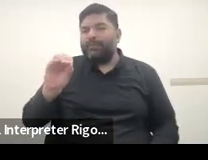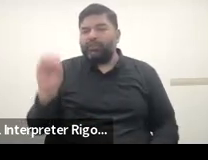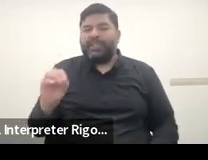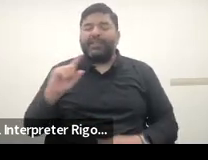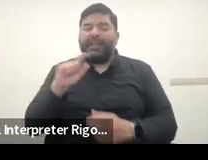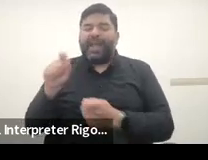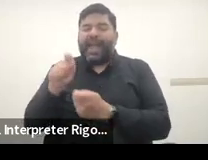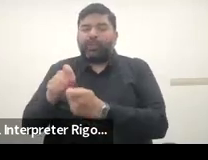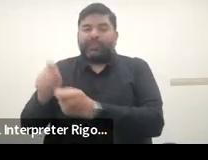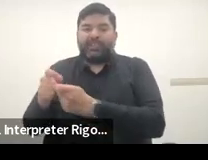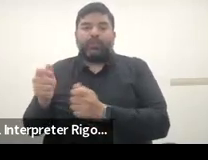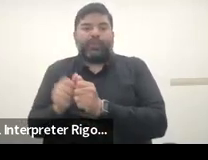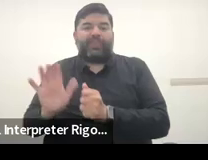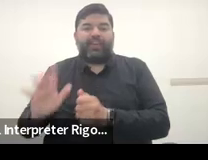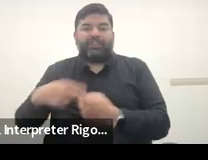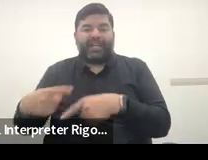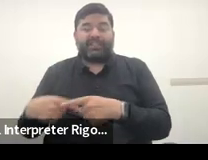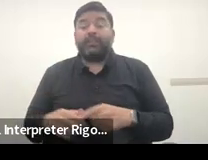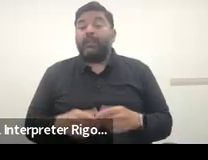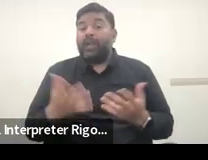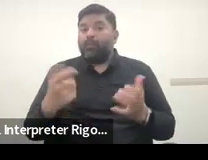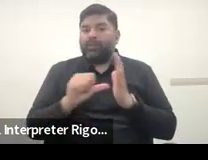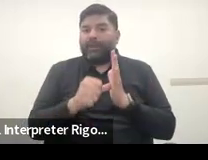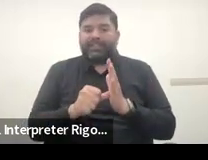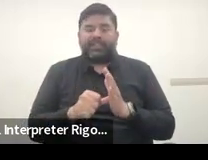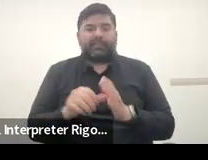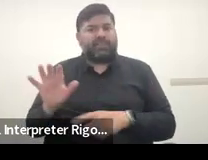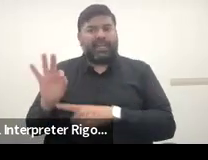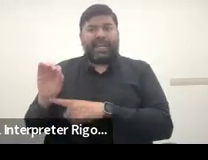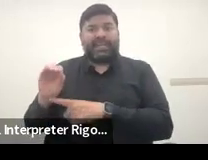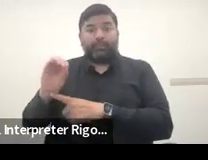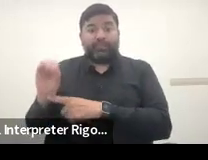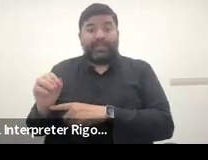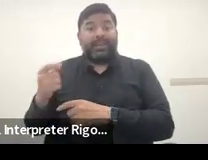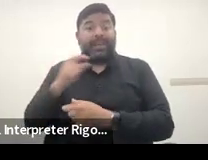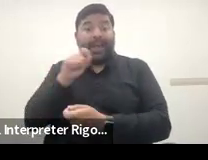want to point out in in this— It's great that we're able to get 90% accuracy on this